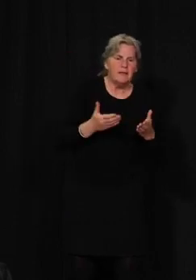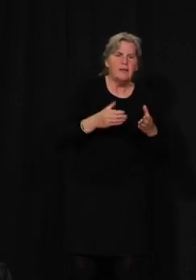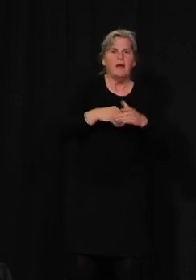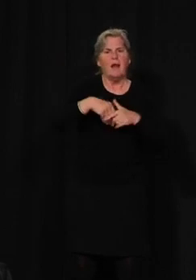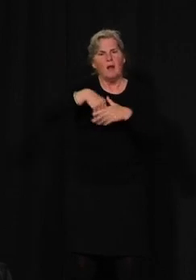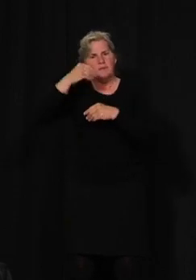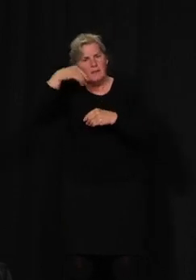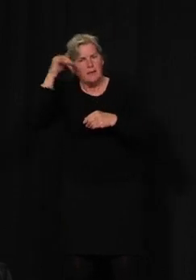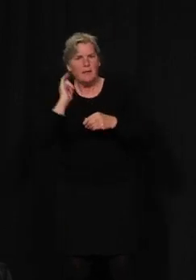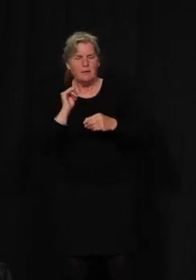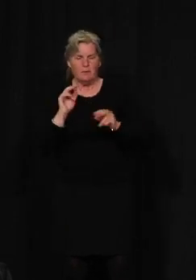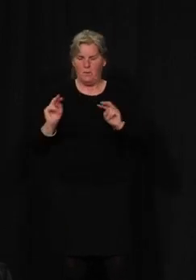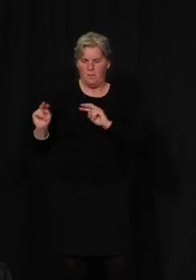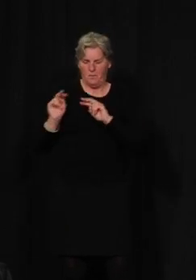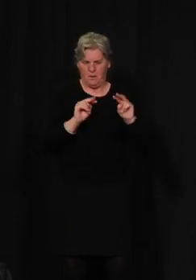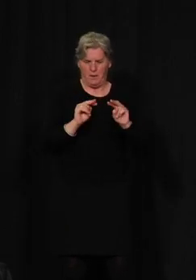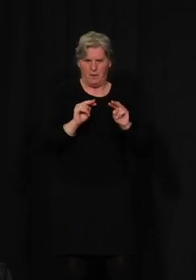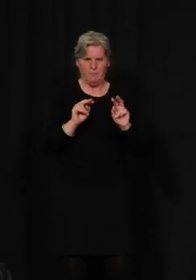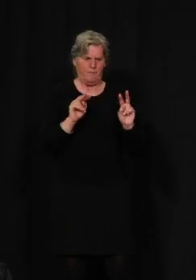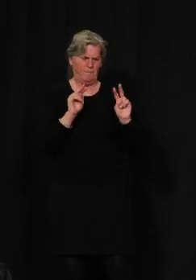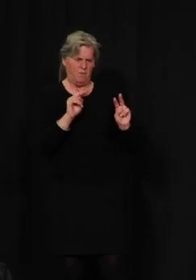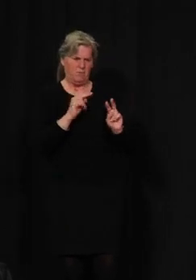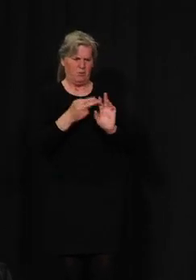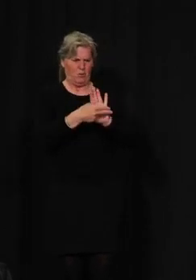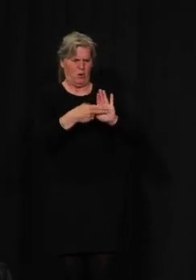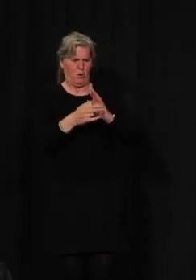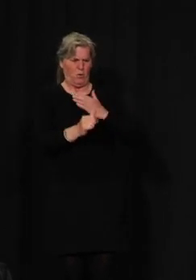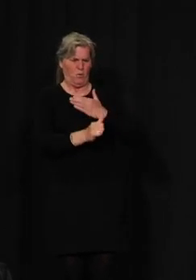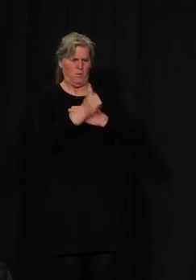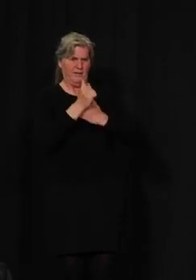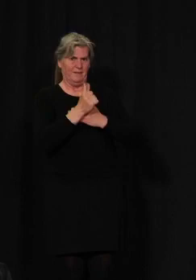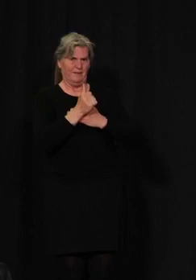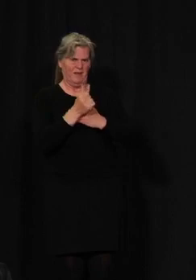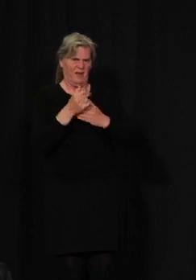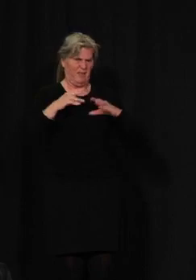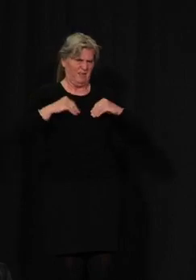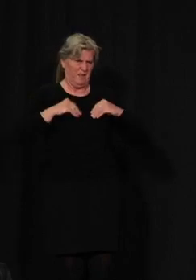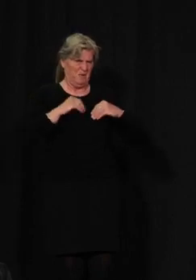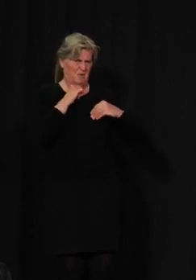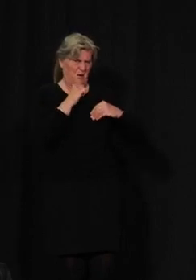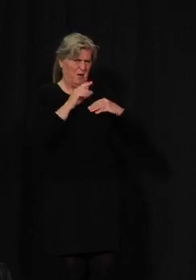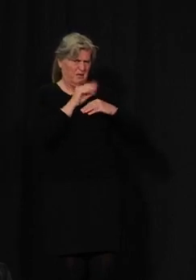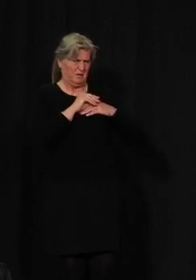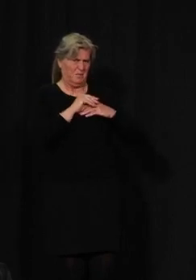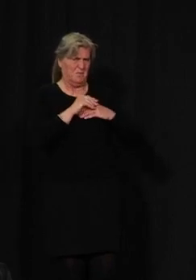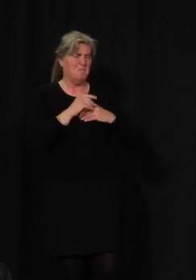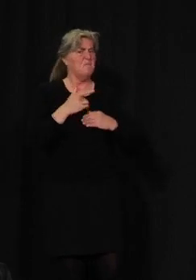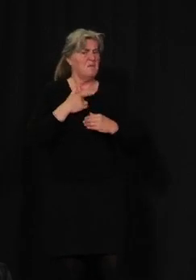How much risk can we tolerate? We are likely to see cases of COVID arrive as we welcome more